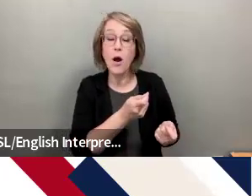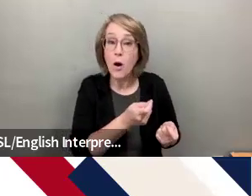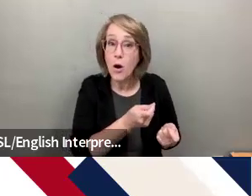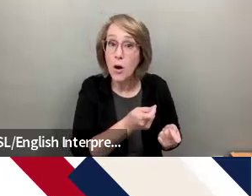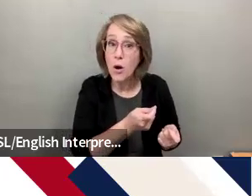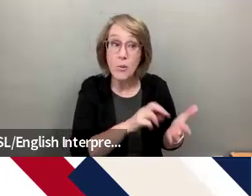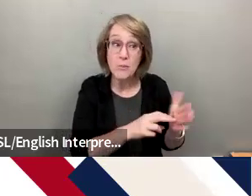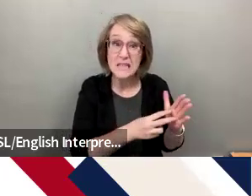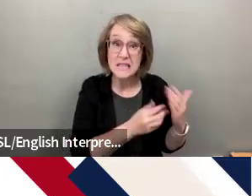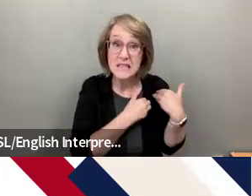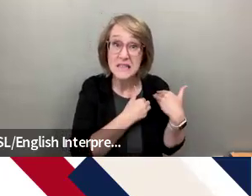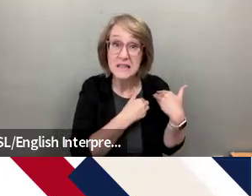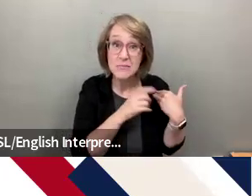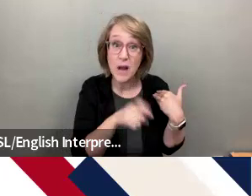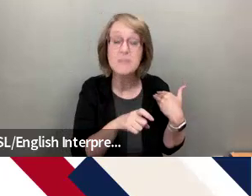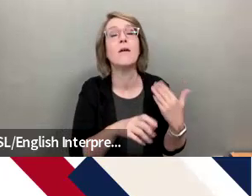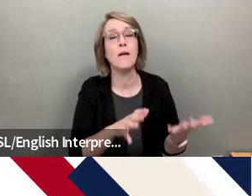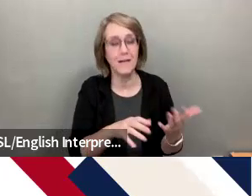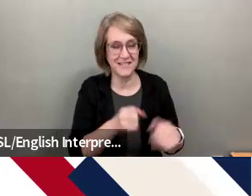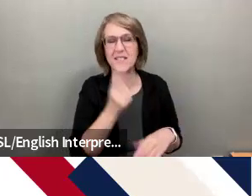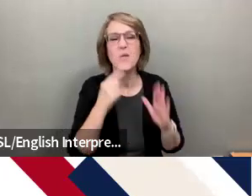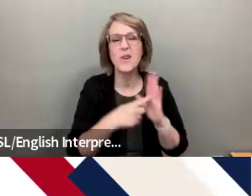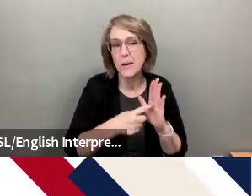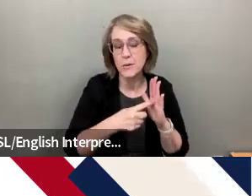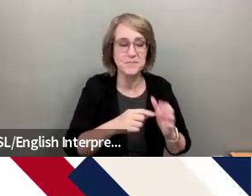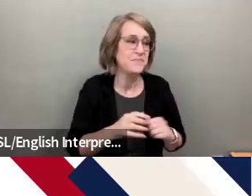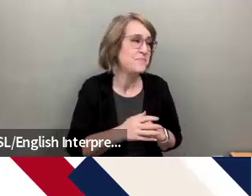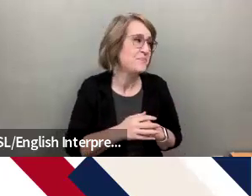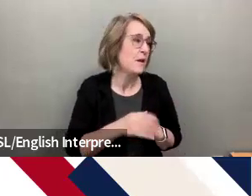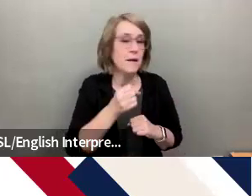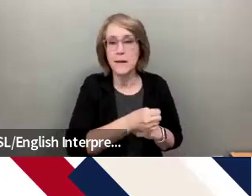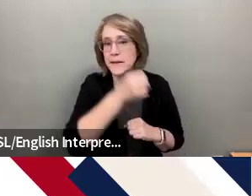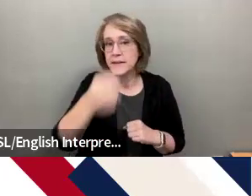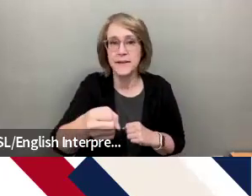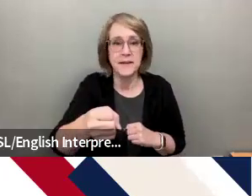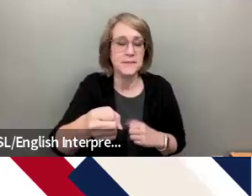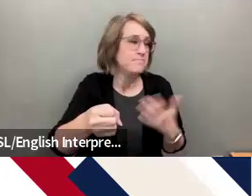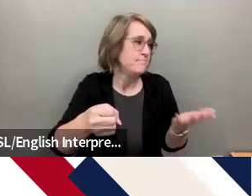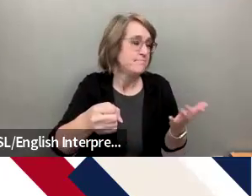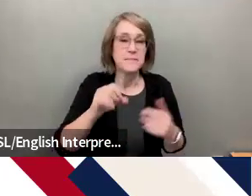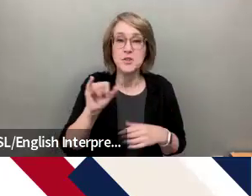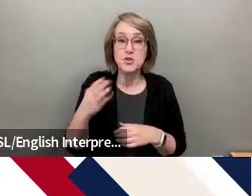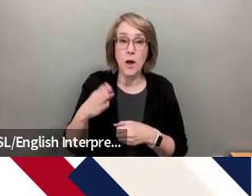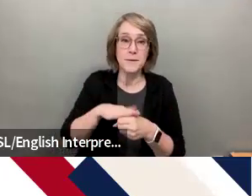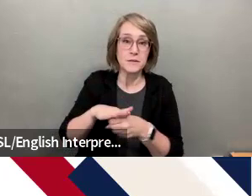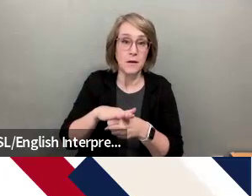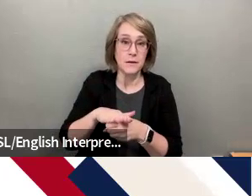SPOJTS. SO IF WE PLACE A STUDENT AT YOU KNOW A JOBSITE THAT WORKS WITH ANIMALS THEY SOON